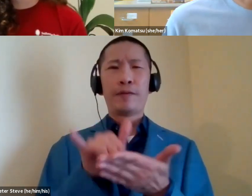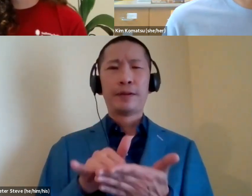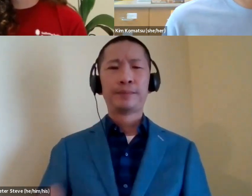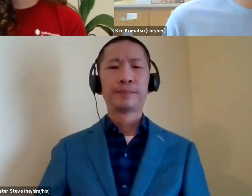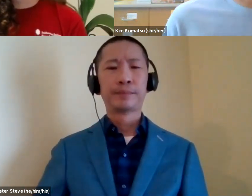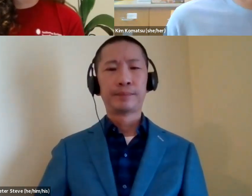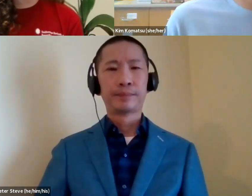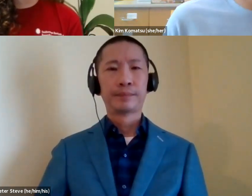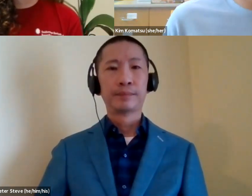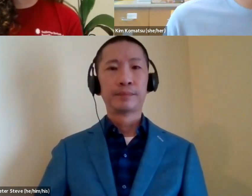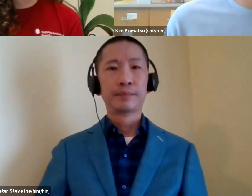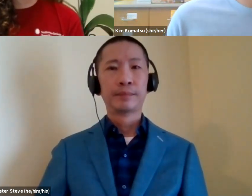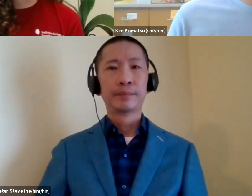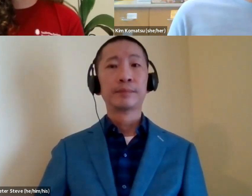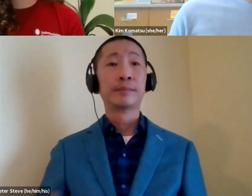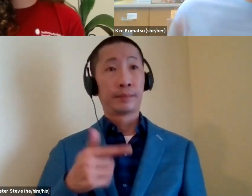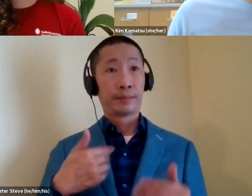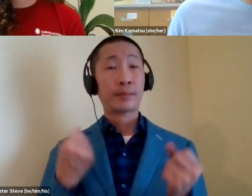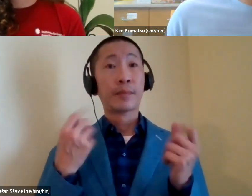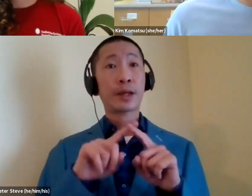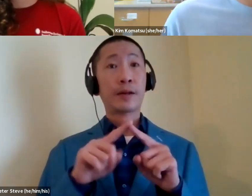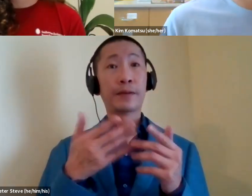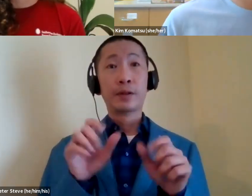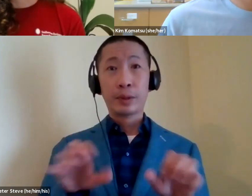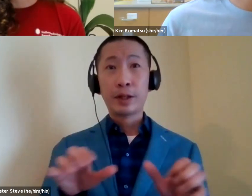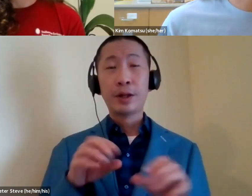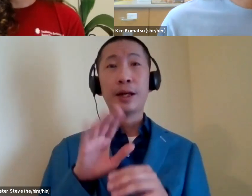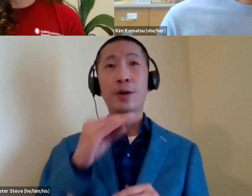Kim Komatsu (she/her): Yeah there's lots of things that you could do in your own homes, so you could.